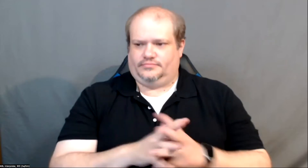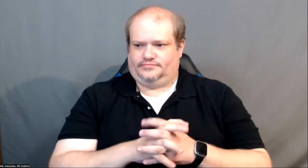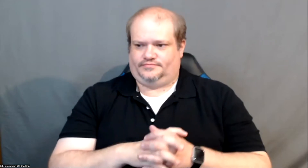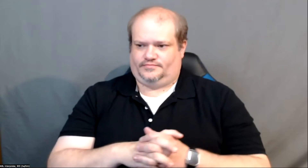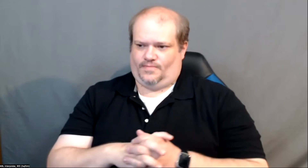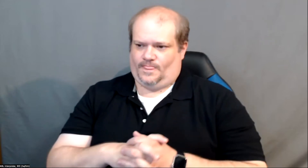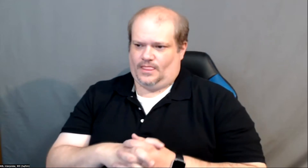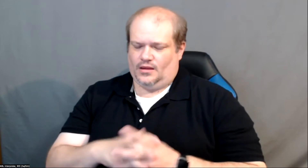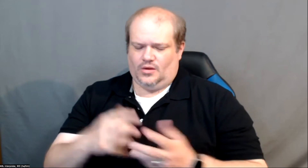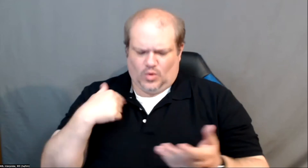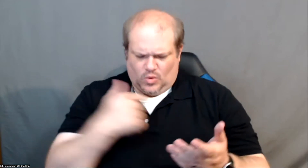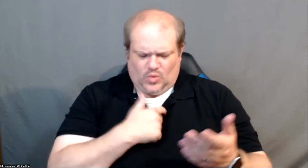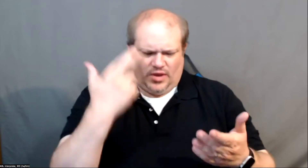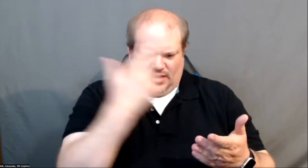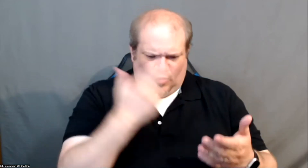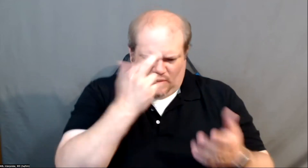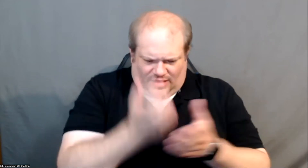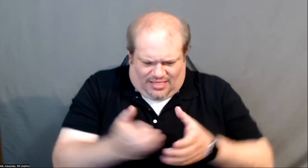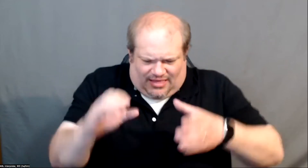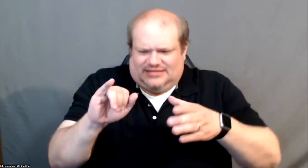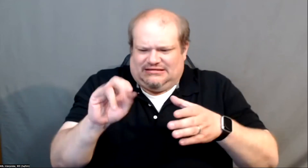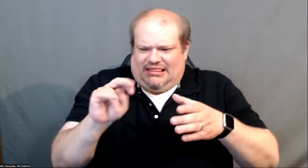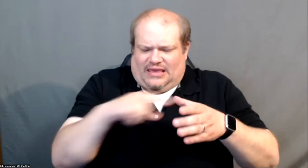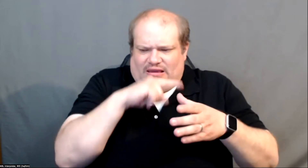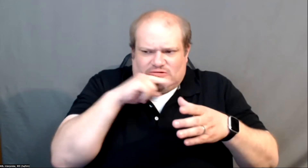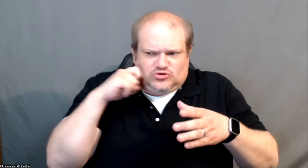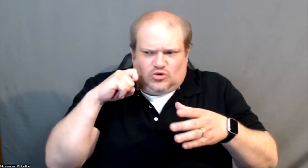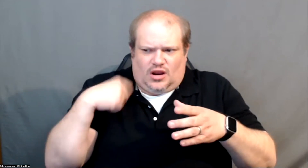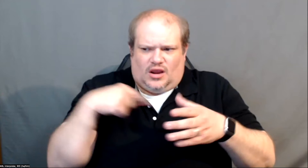We realize the pot of ink is dry after we sterilize the needle.